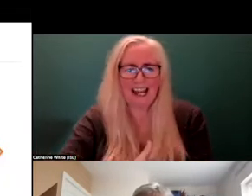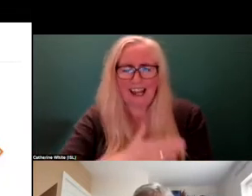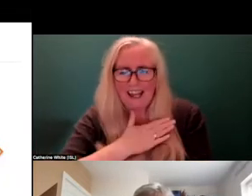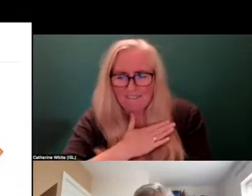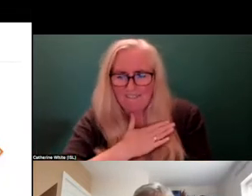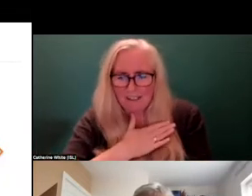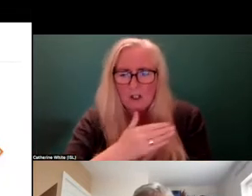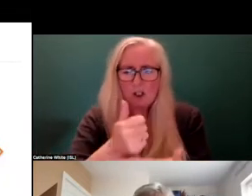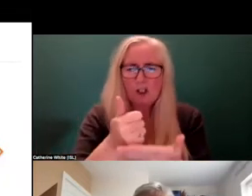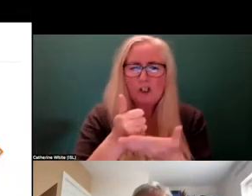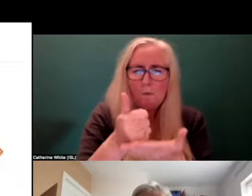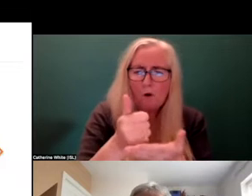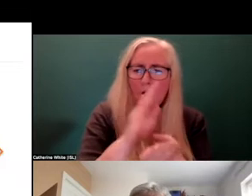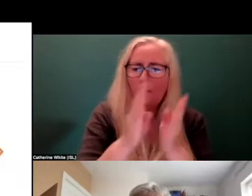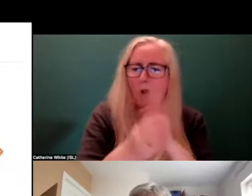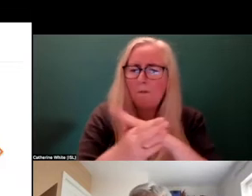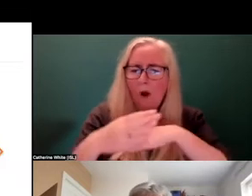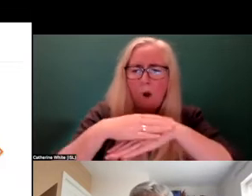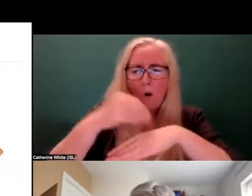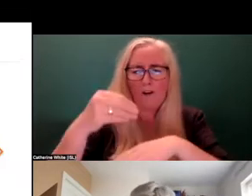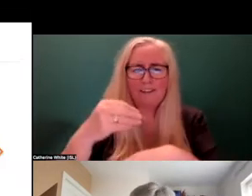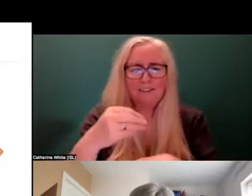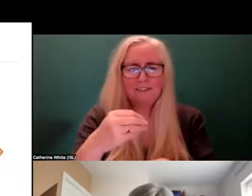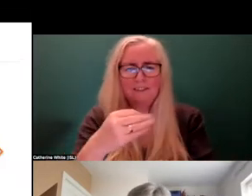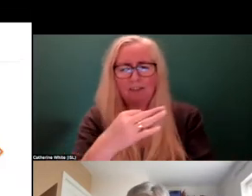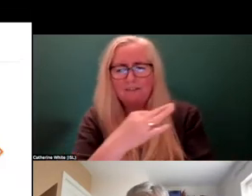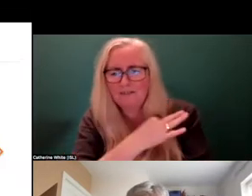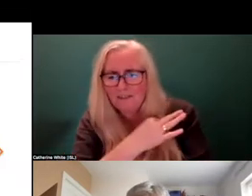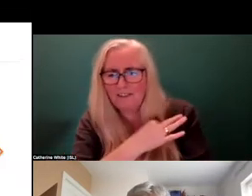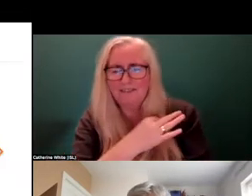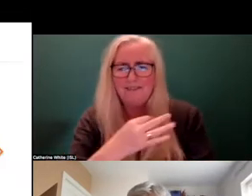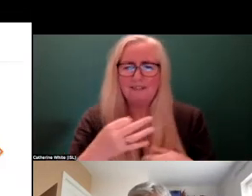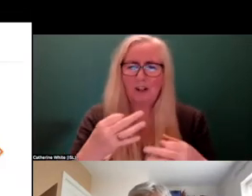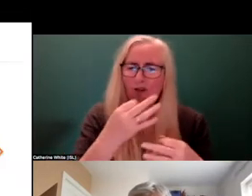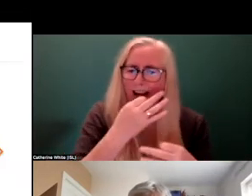in and grow old in, to help us support to grow old gracefully, and with dignity and respect.